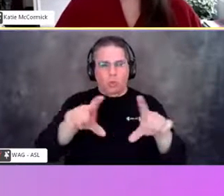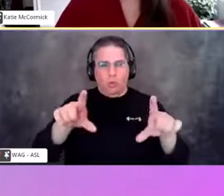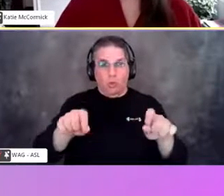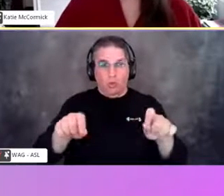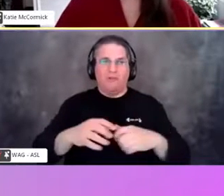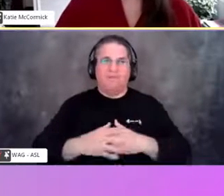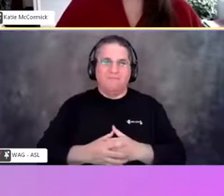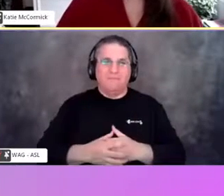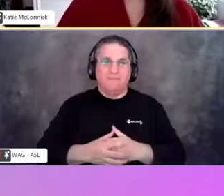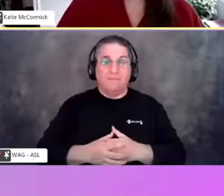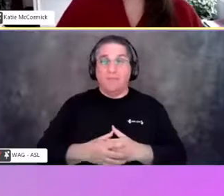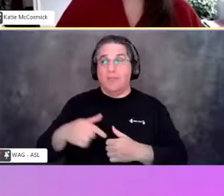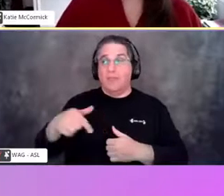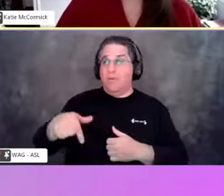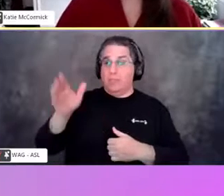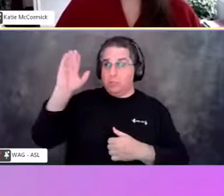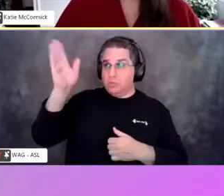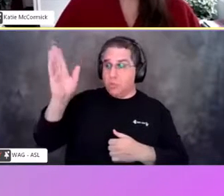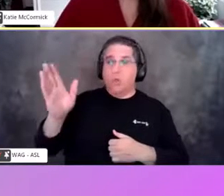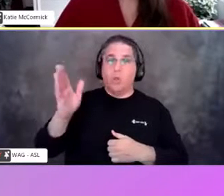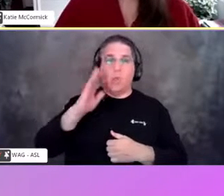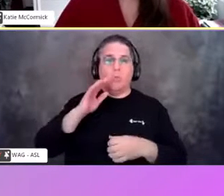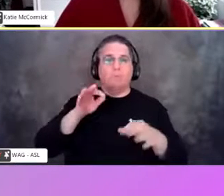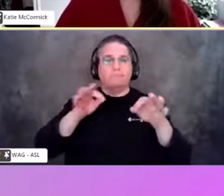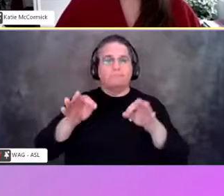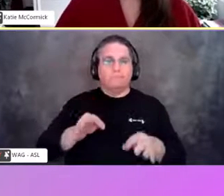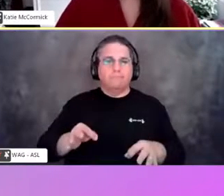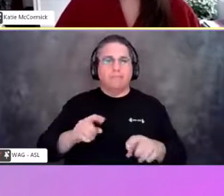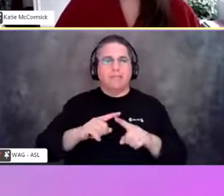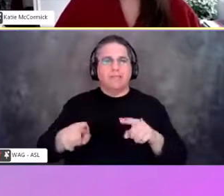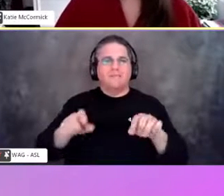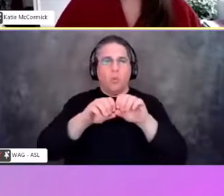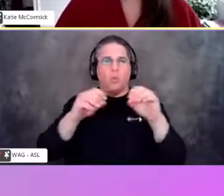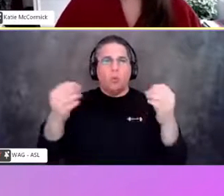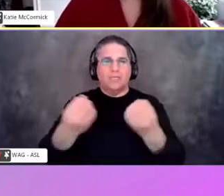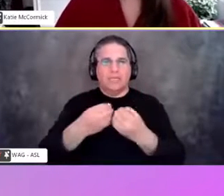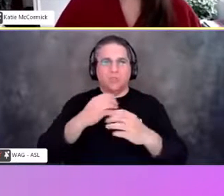github [Kendall Gassner] Today today we'll be measuring